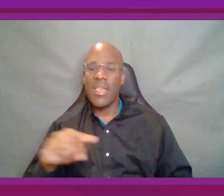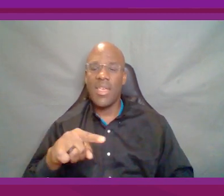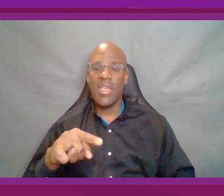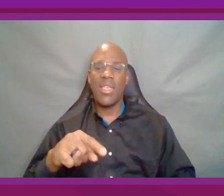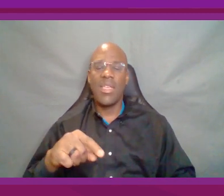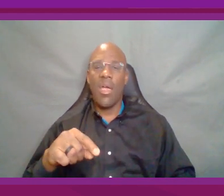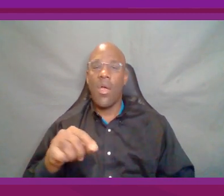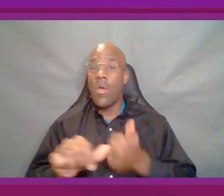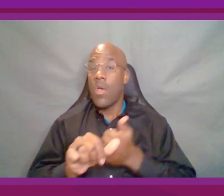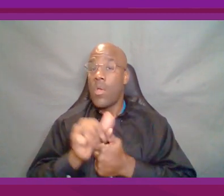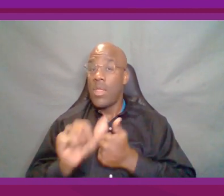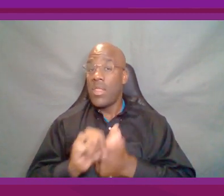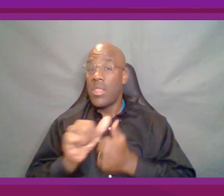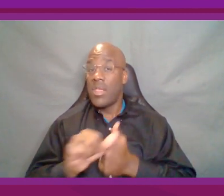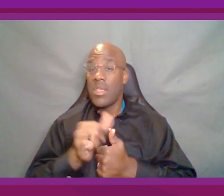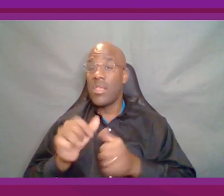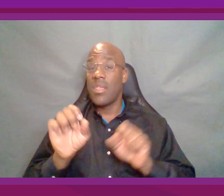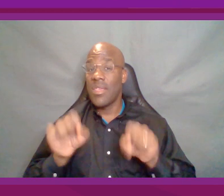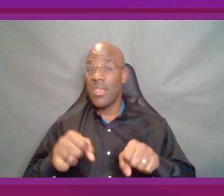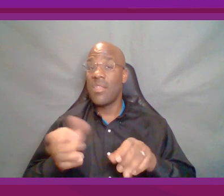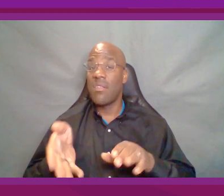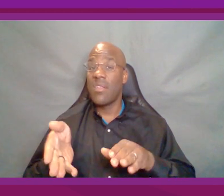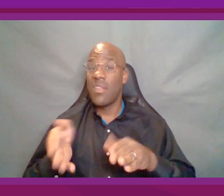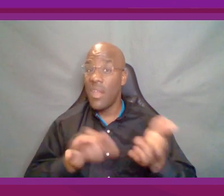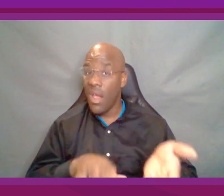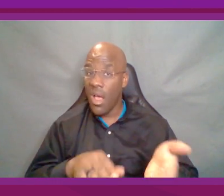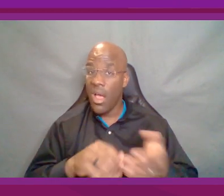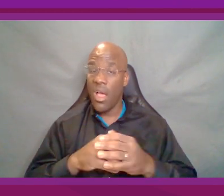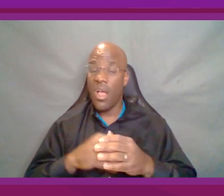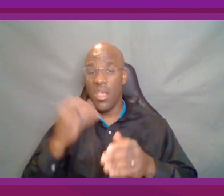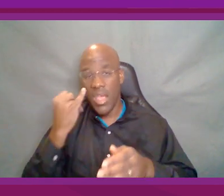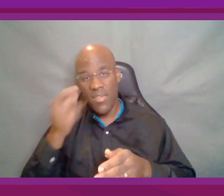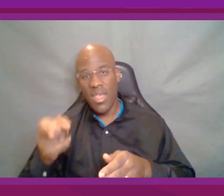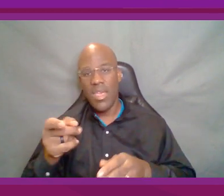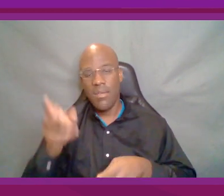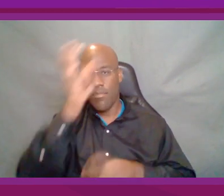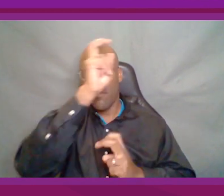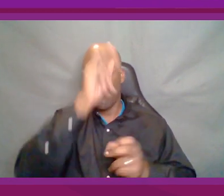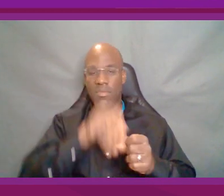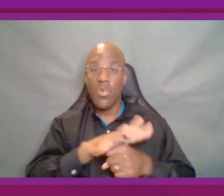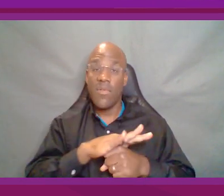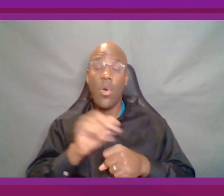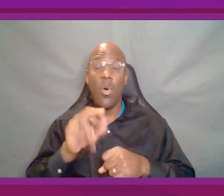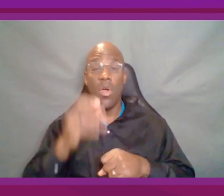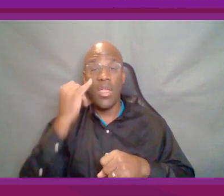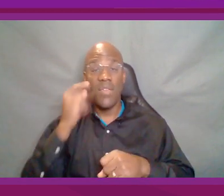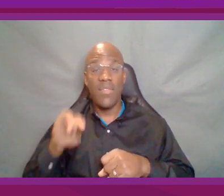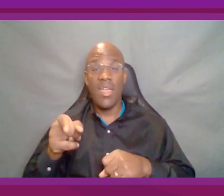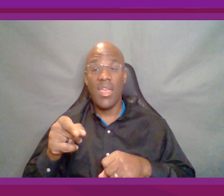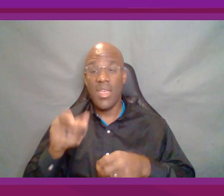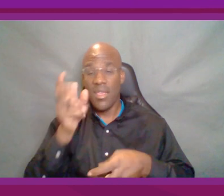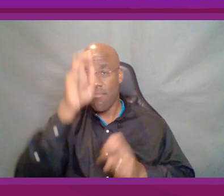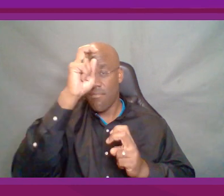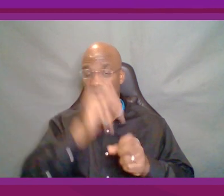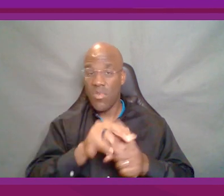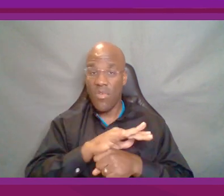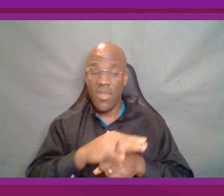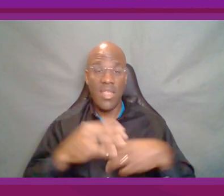are at risk of losing their lives if they catch COVID or if they catch COVID and the healthcare